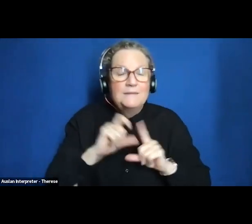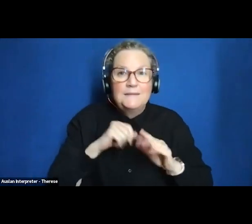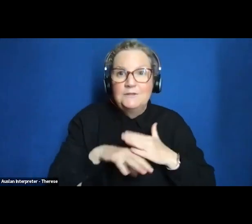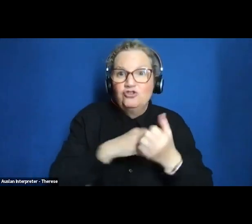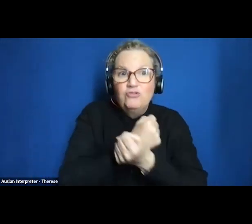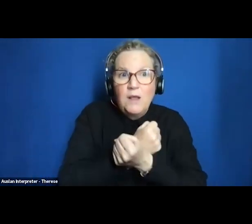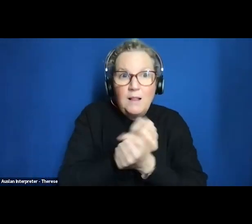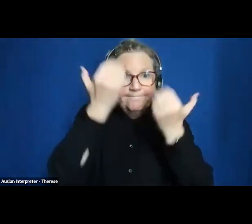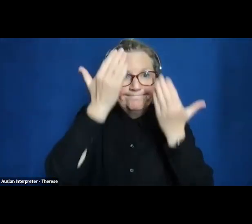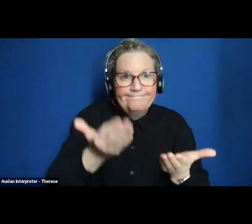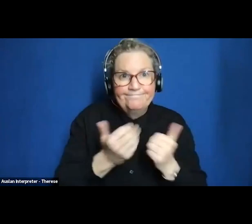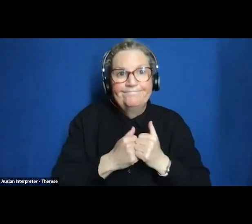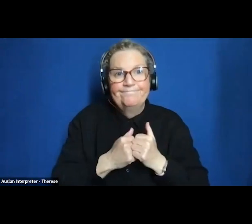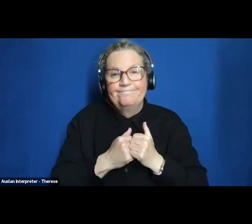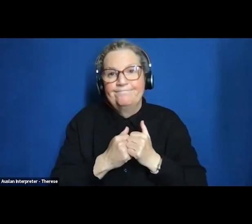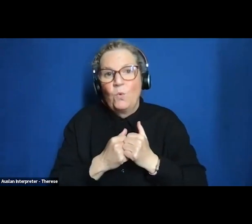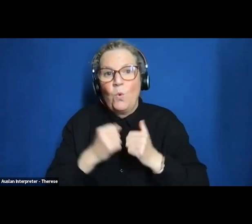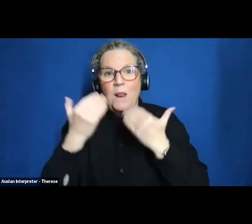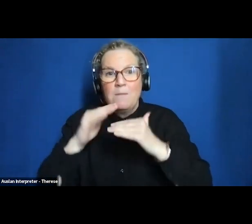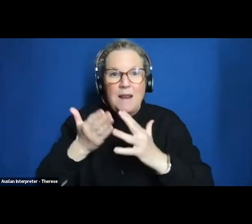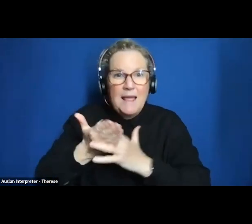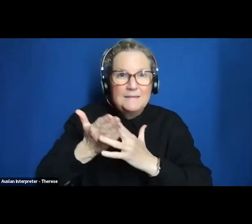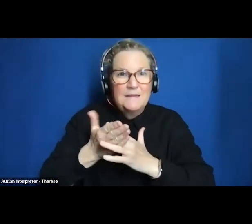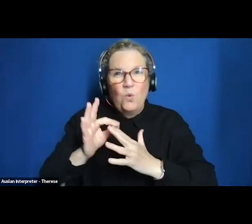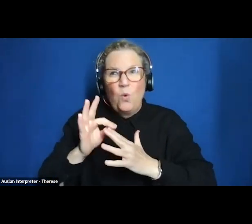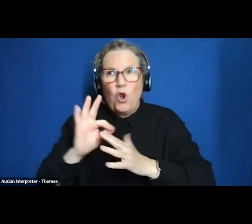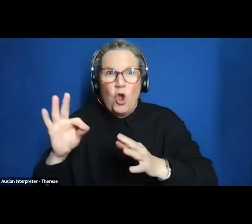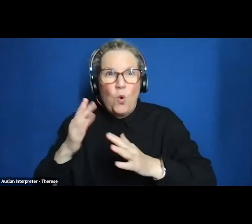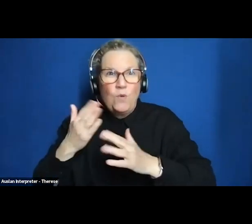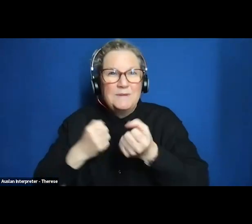or who have limited access or no access to support for decision making?